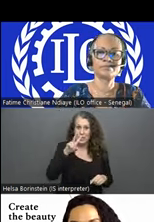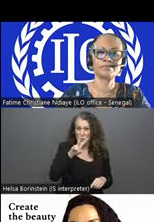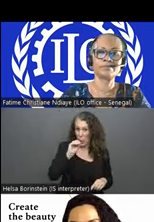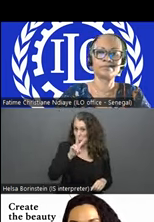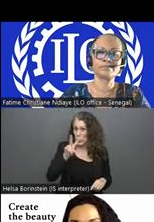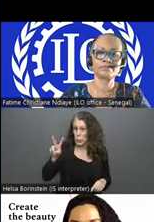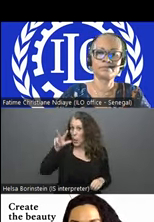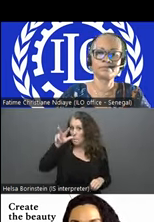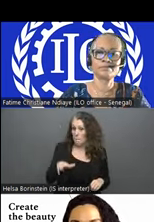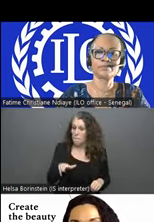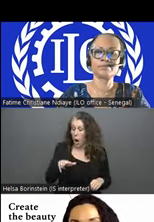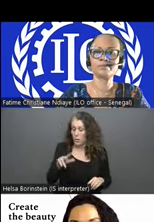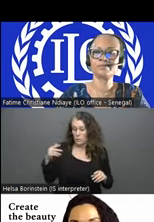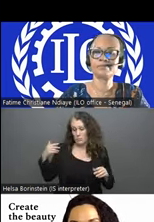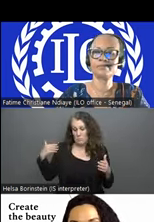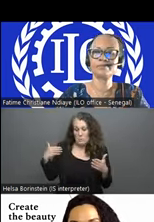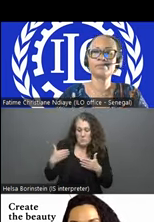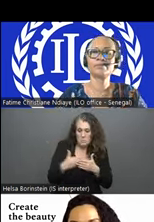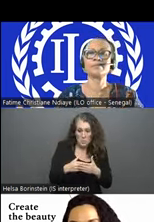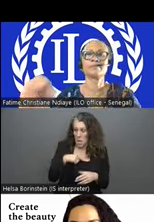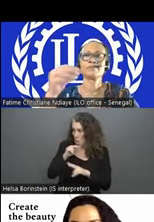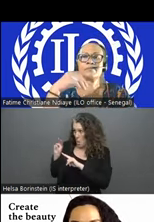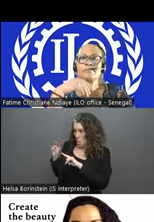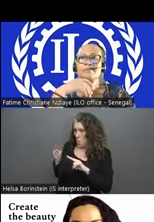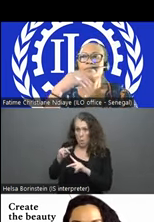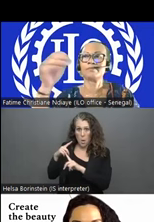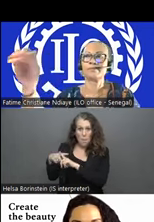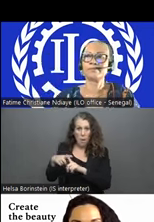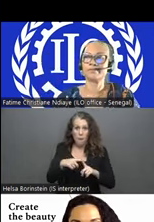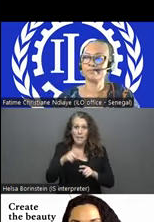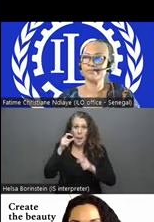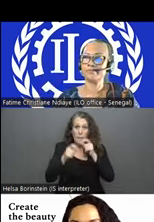really think it's it looks promising, and of the candidates are definitely see as securing